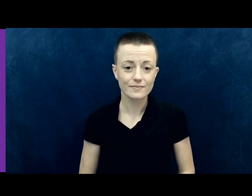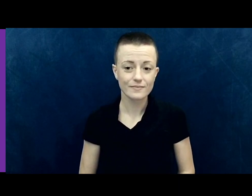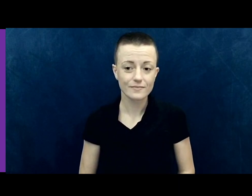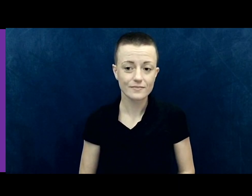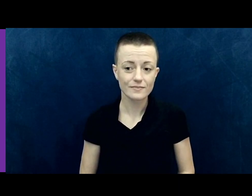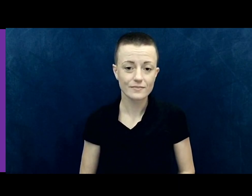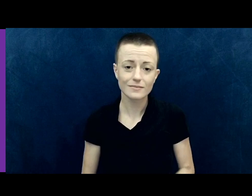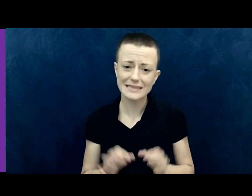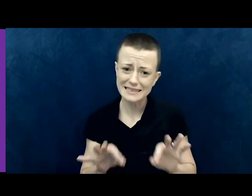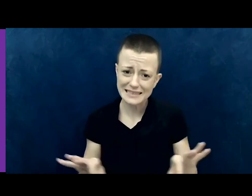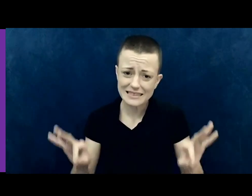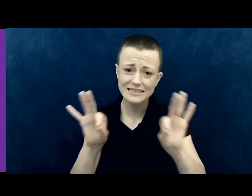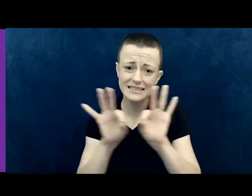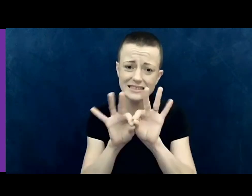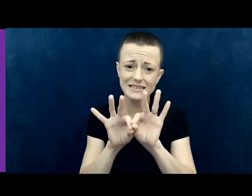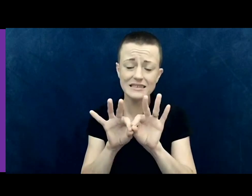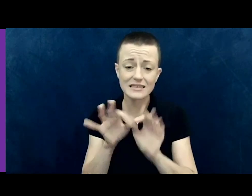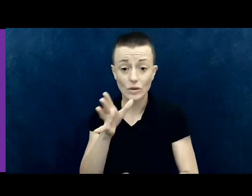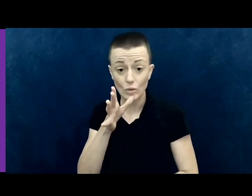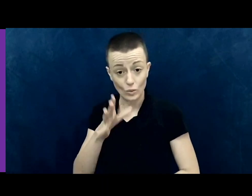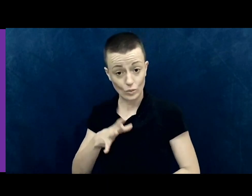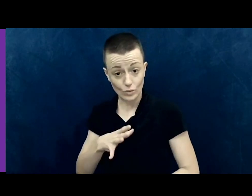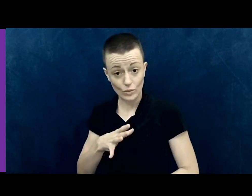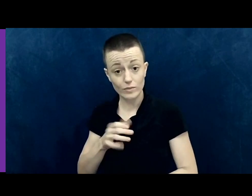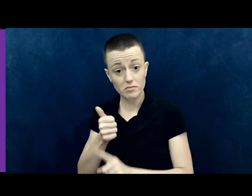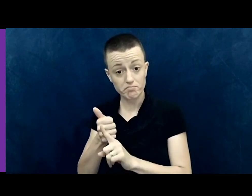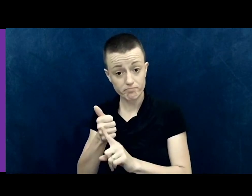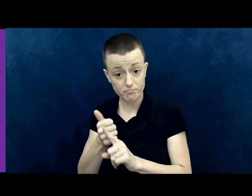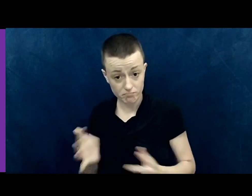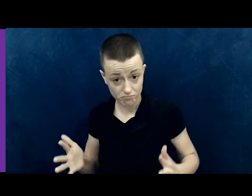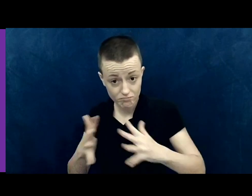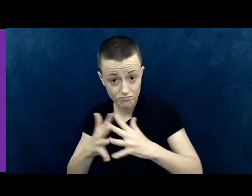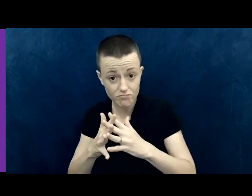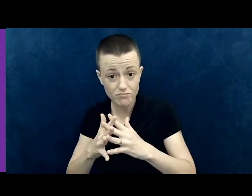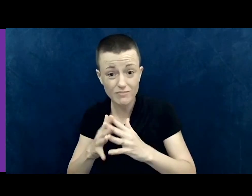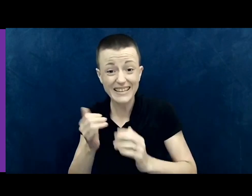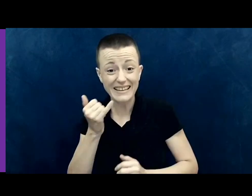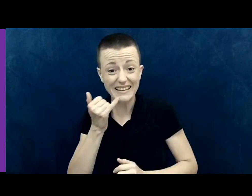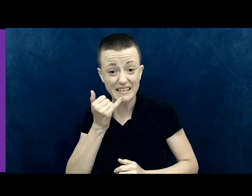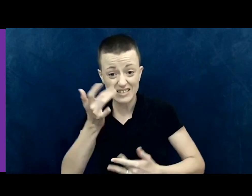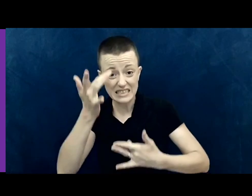while pregnant they are at a higher increased risk of serious illness and pre-term labour.